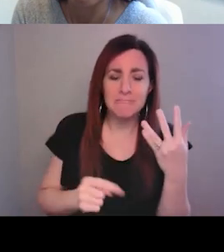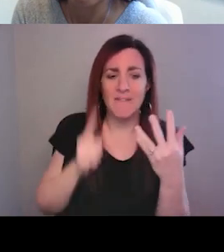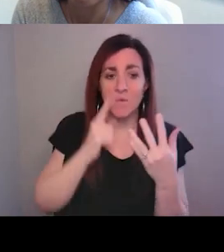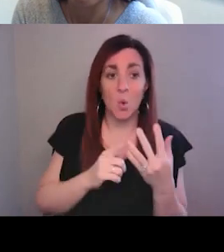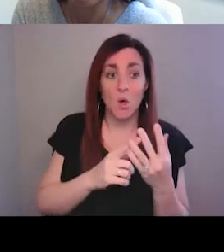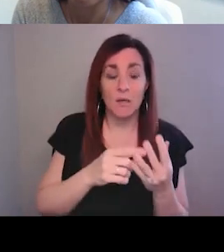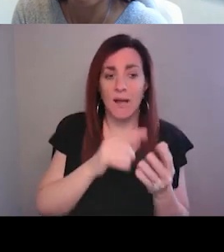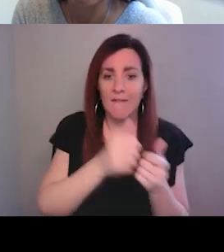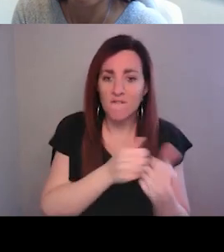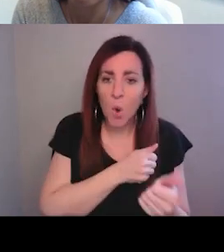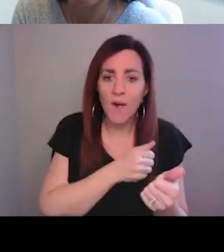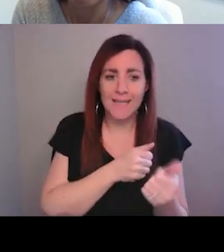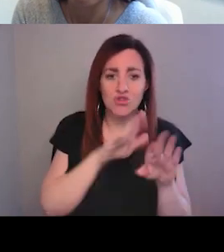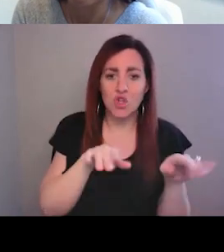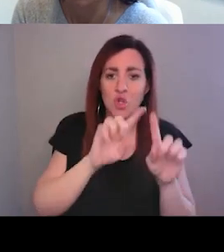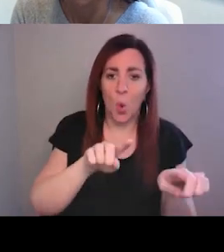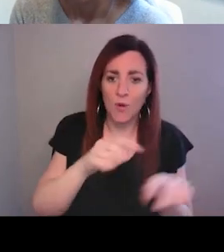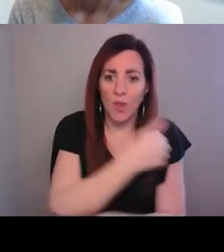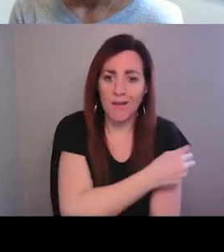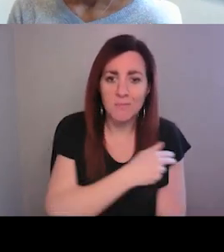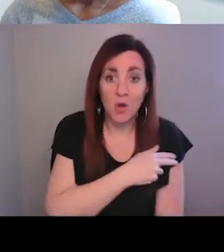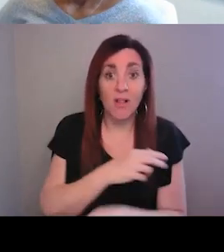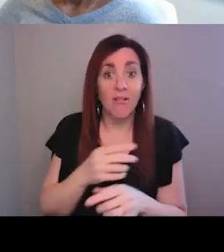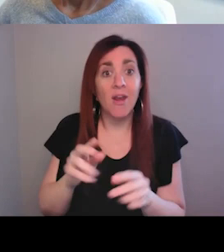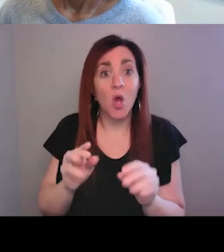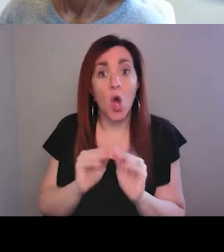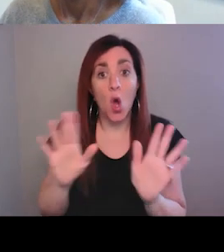HOSPITAL AND OUT OF THE DEPARTMENT OF SOCIAL SERVICES,